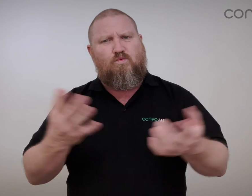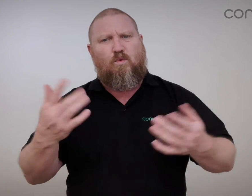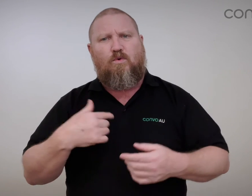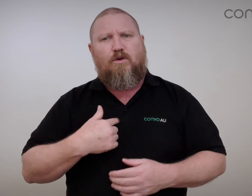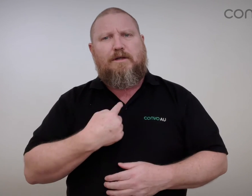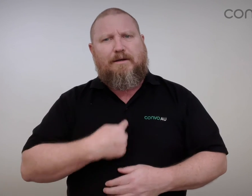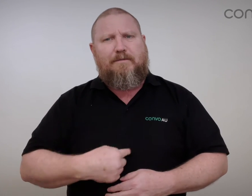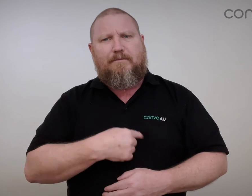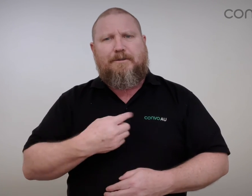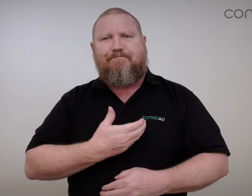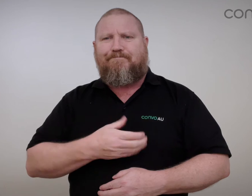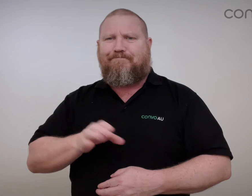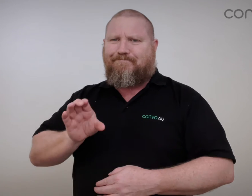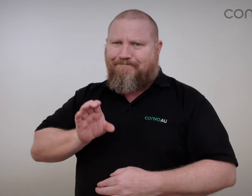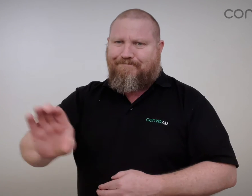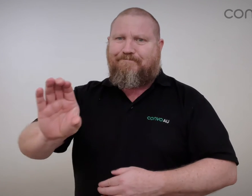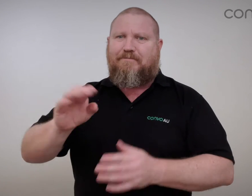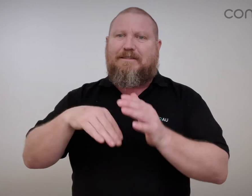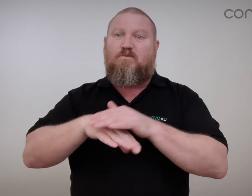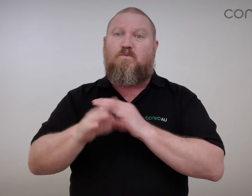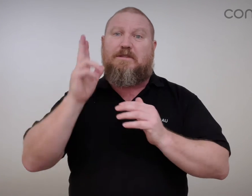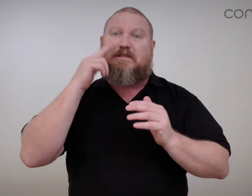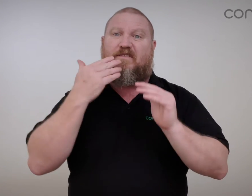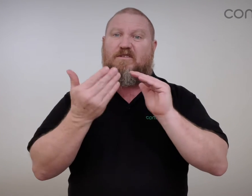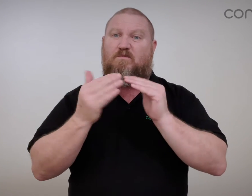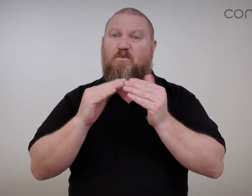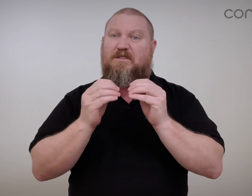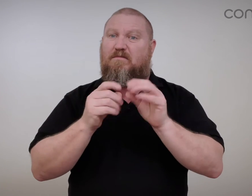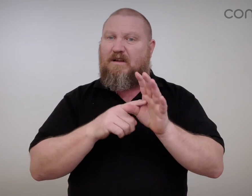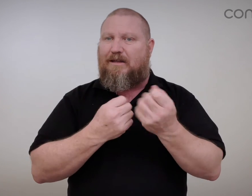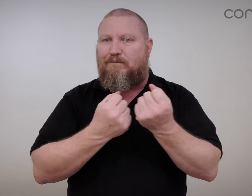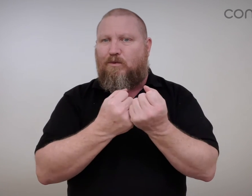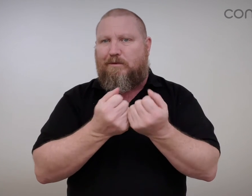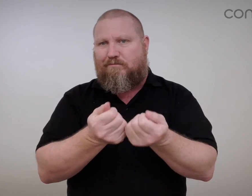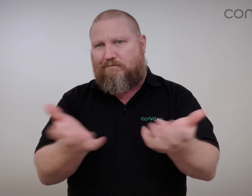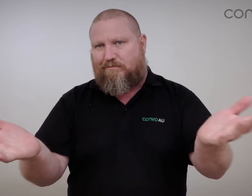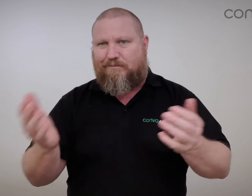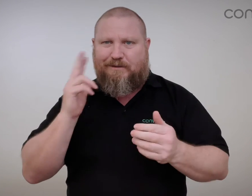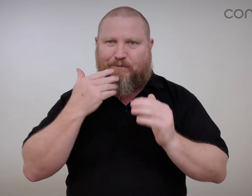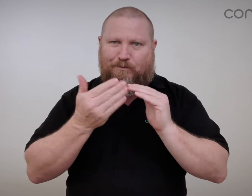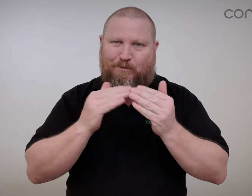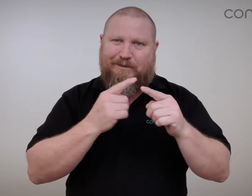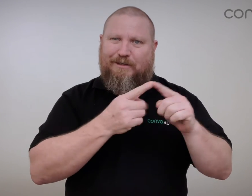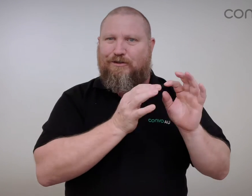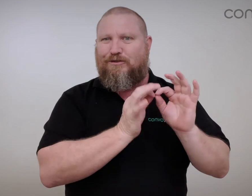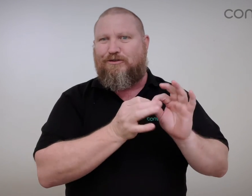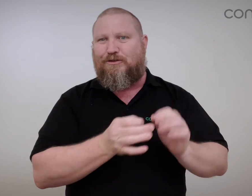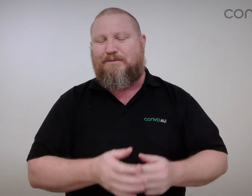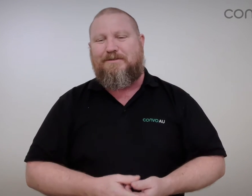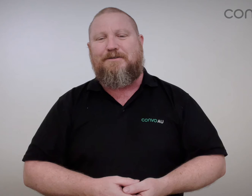demonstrating our commitment to the Australian Deaf community and the Interpreting Profession.